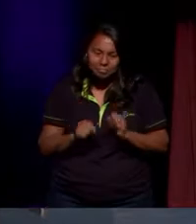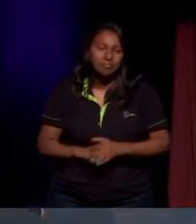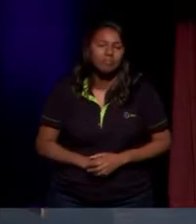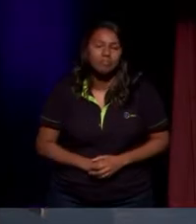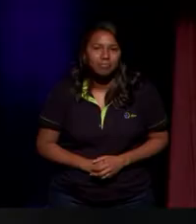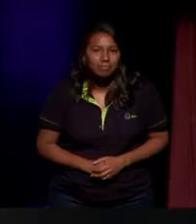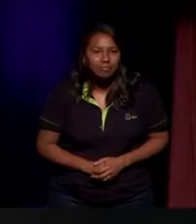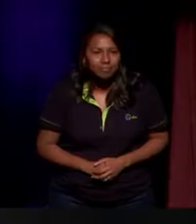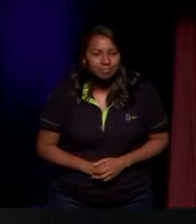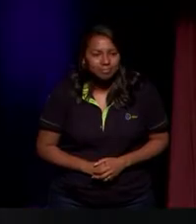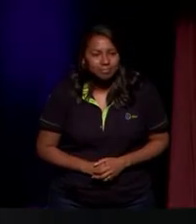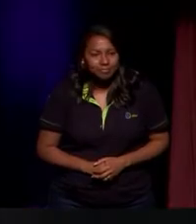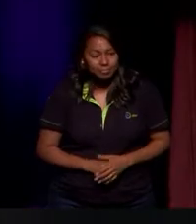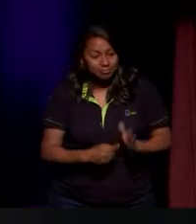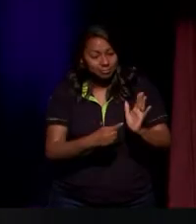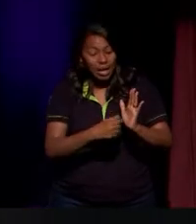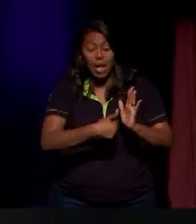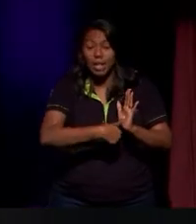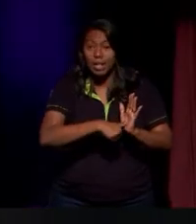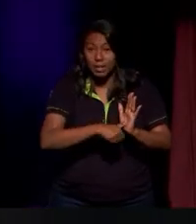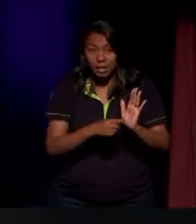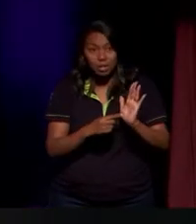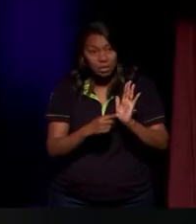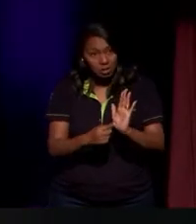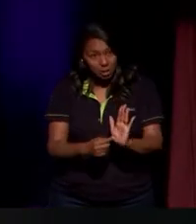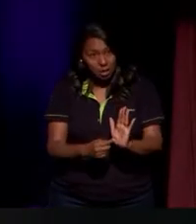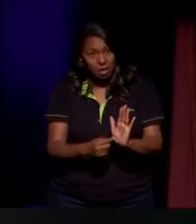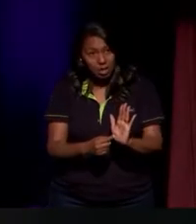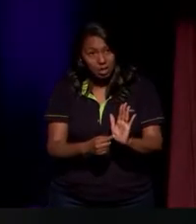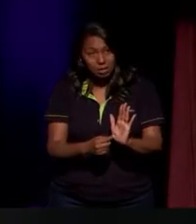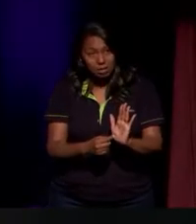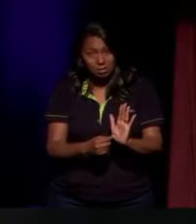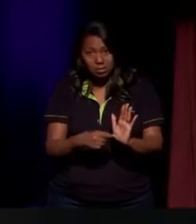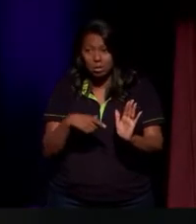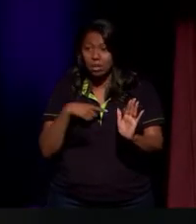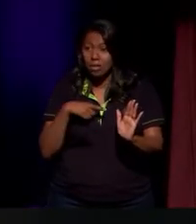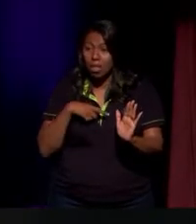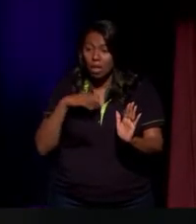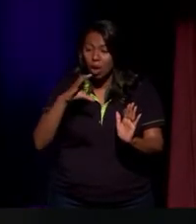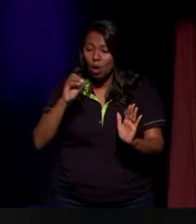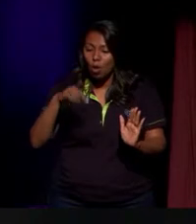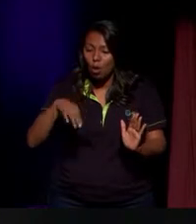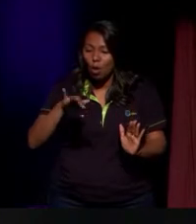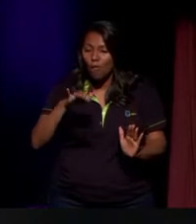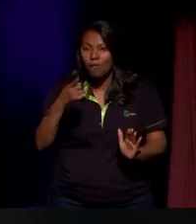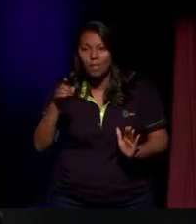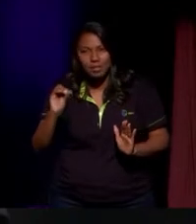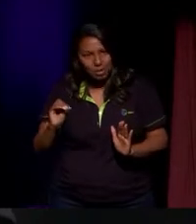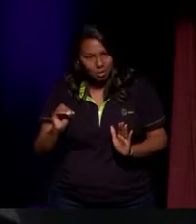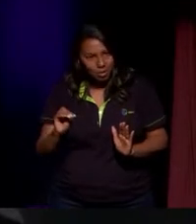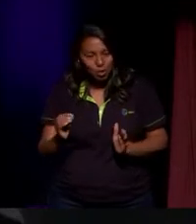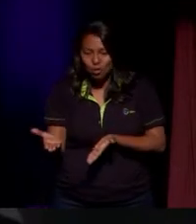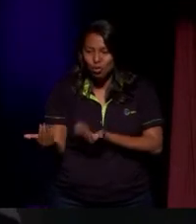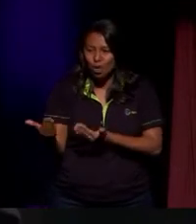the Identity Card brings the confession. What are the younger ones doing? They are not putting.